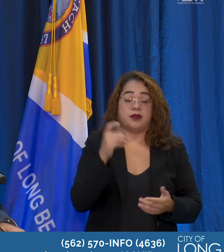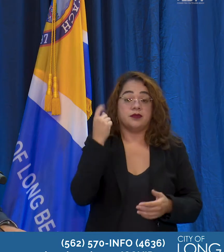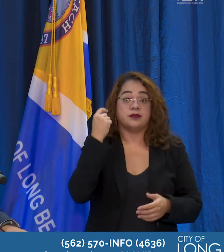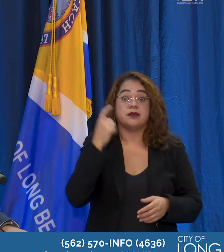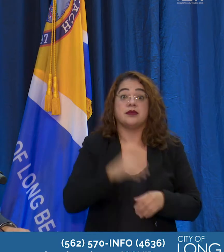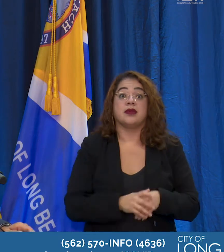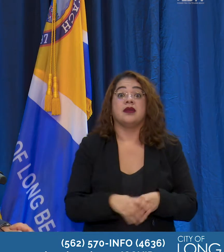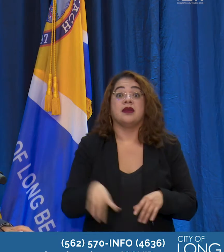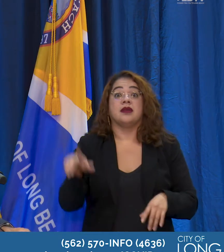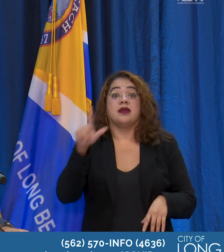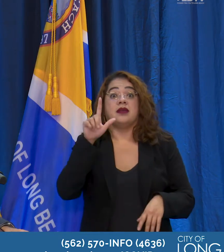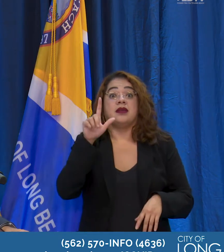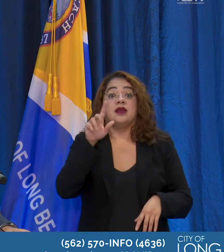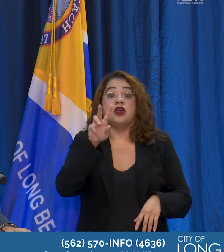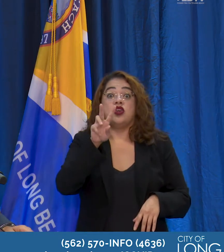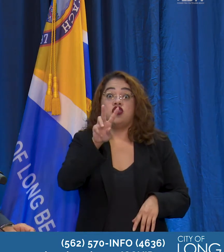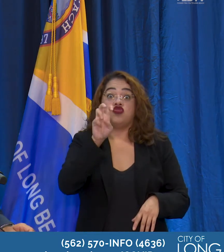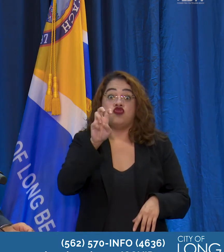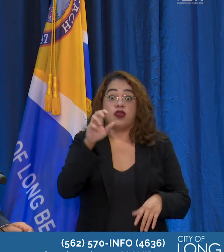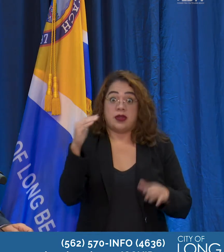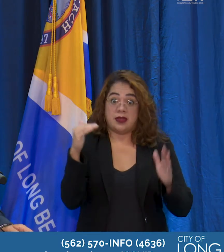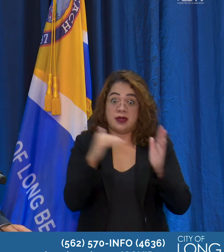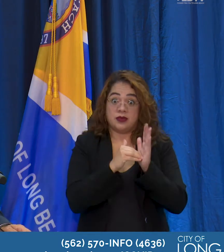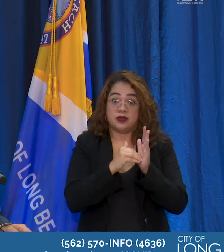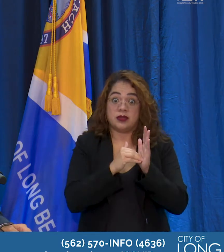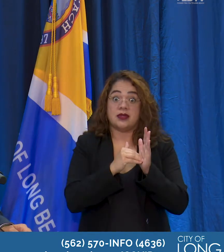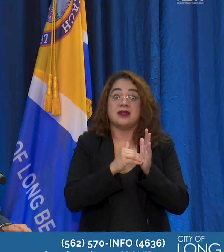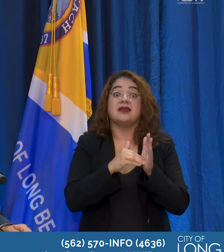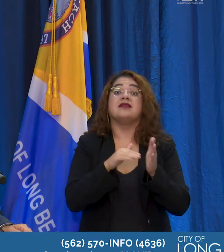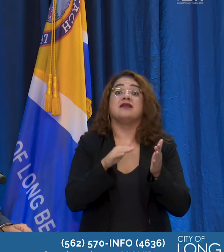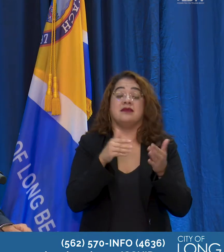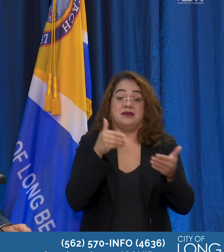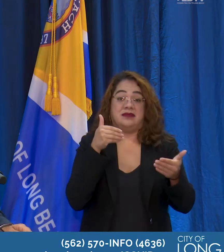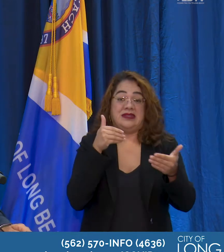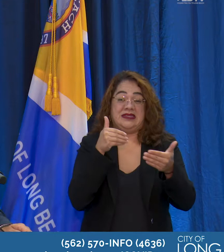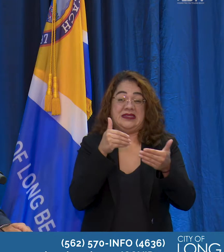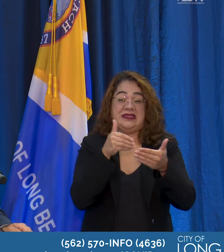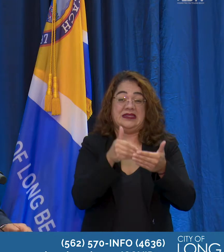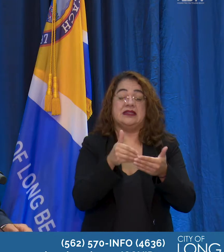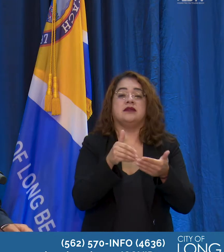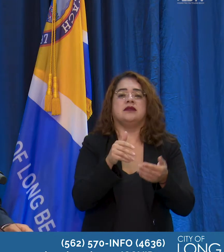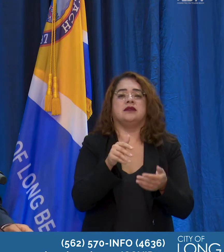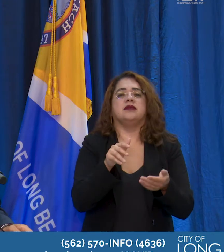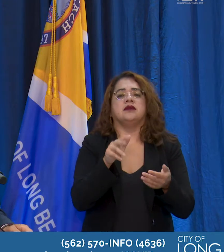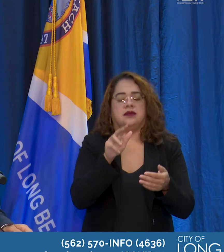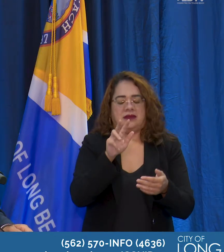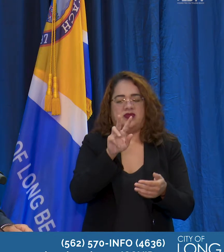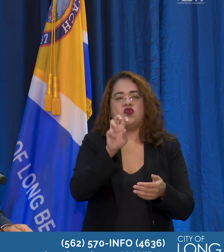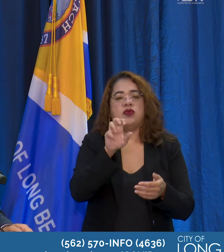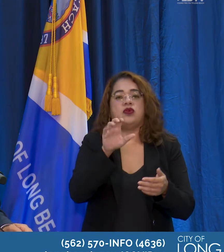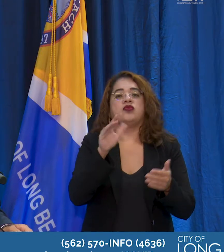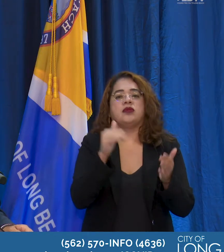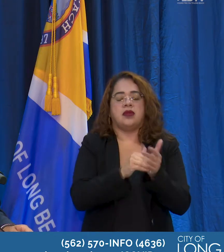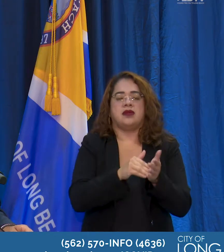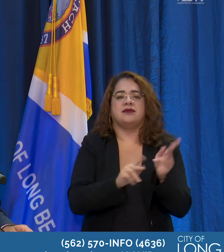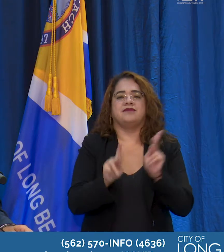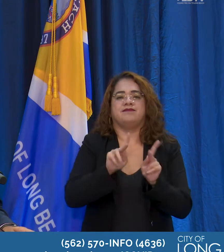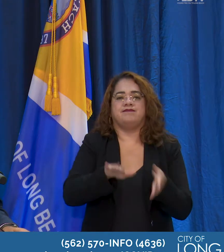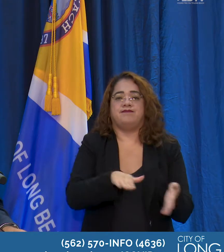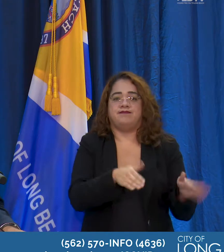almost at 200,000. We are at a point in our country where this health crisis and pandemic